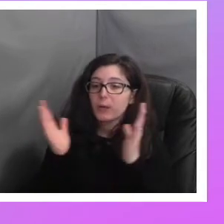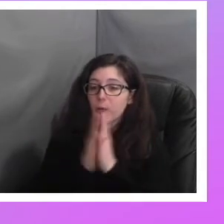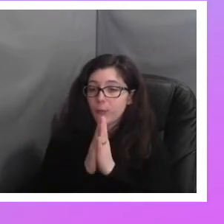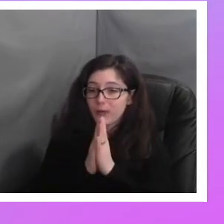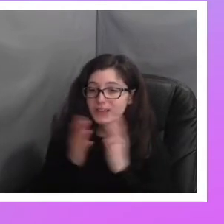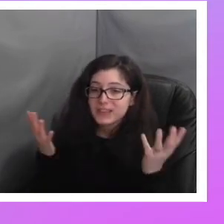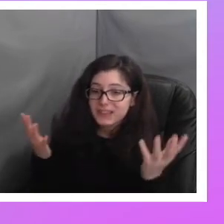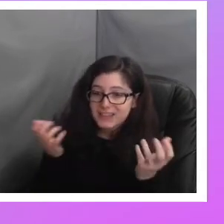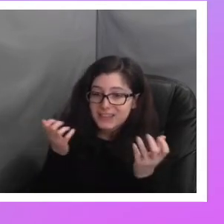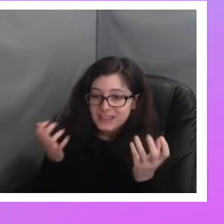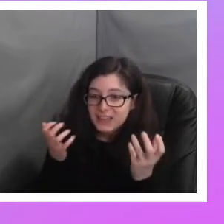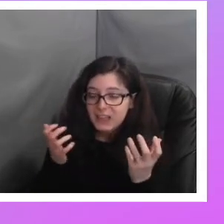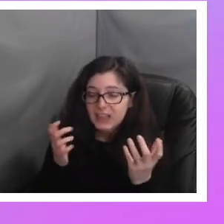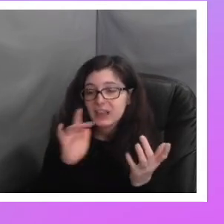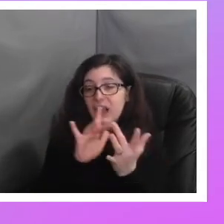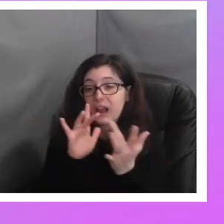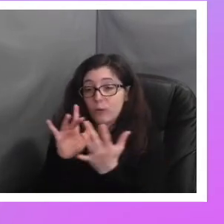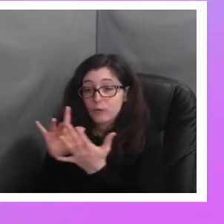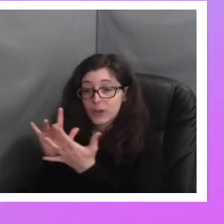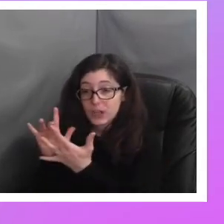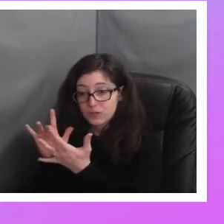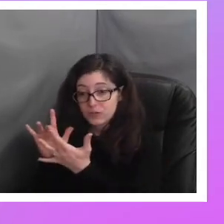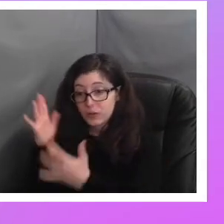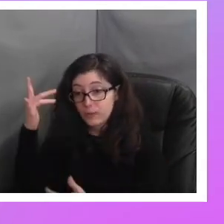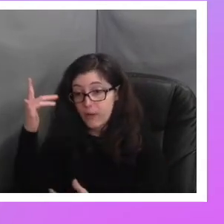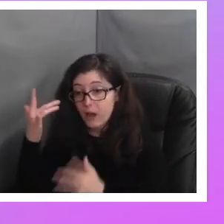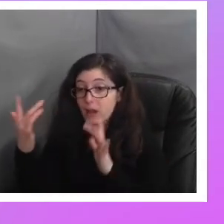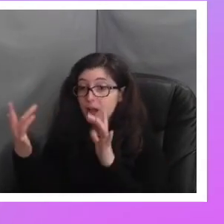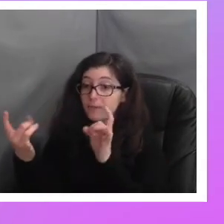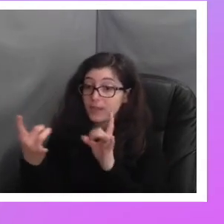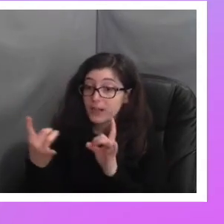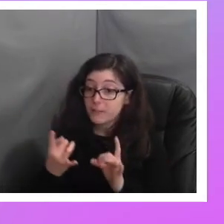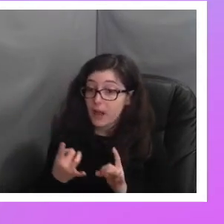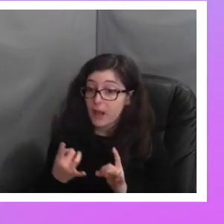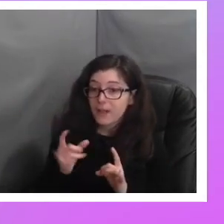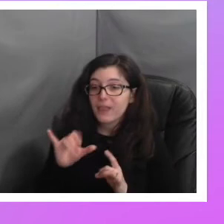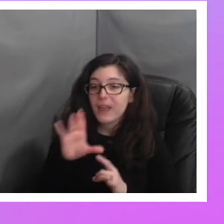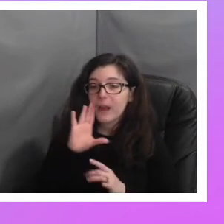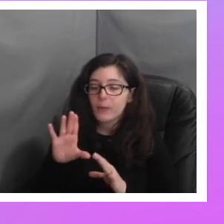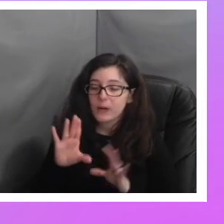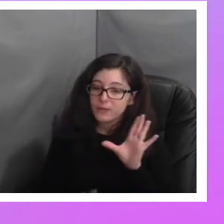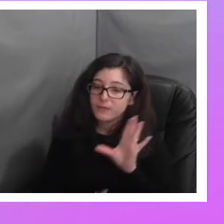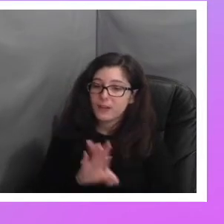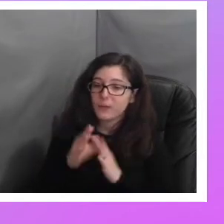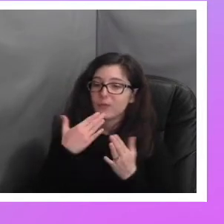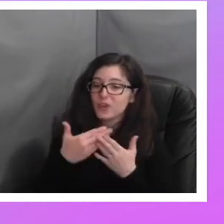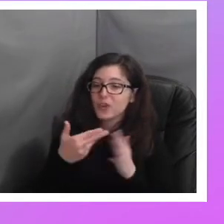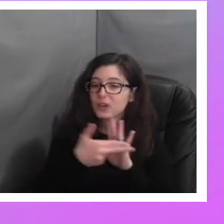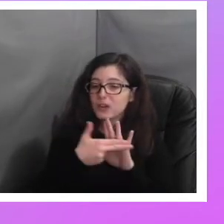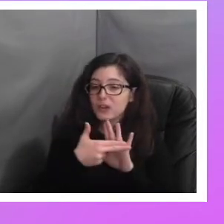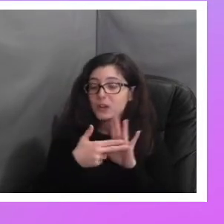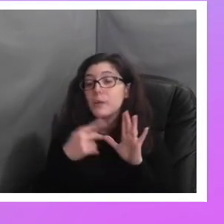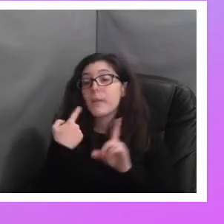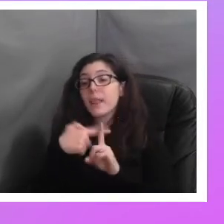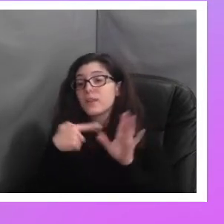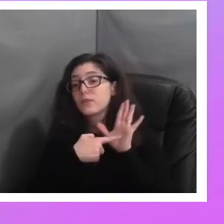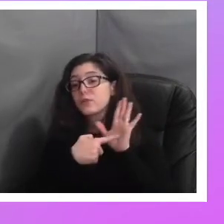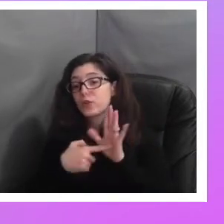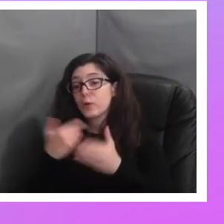doing outreach to get feedback, that builds good will, and showing your progress, be transparent,